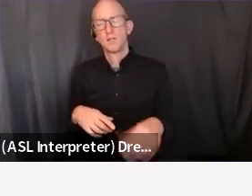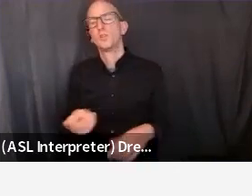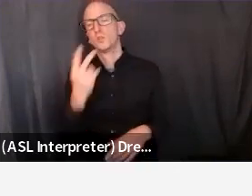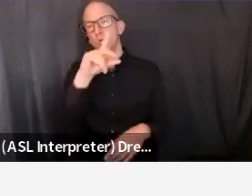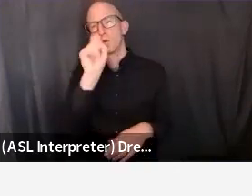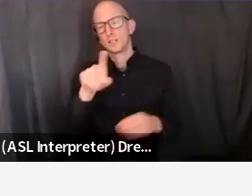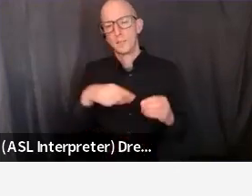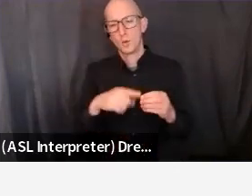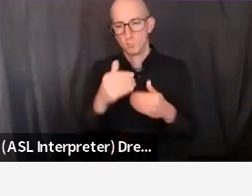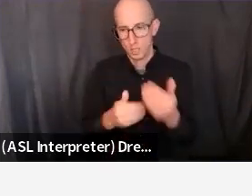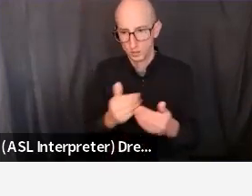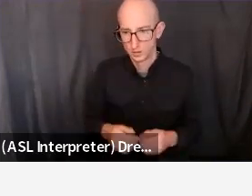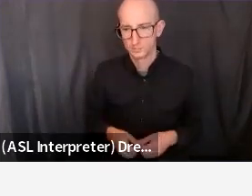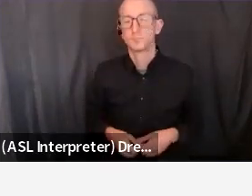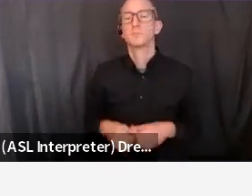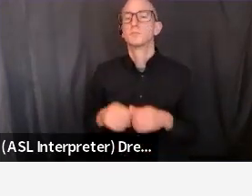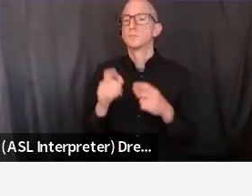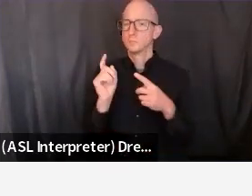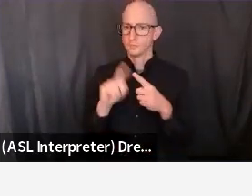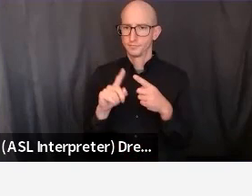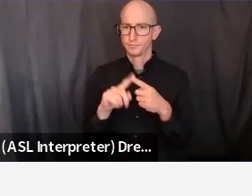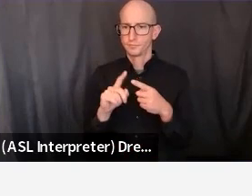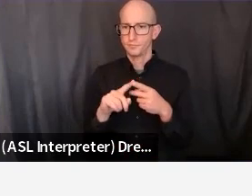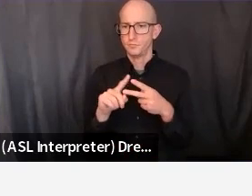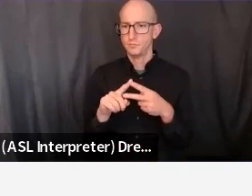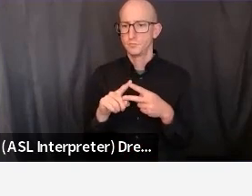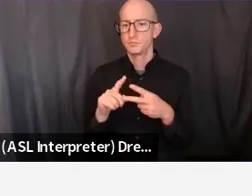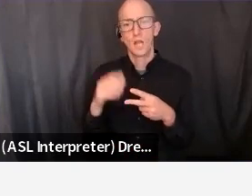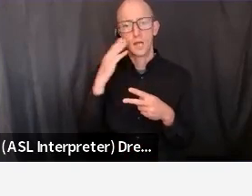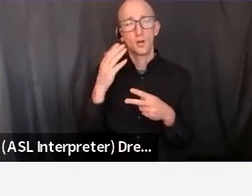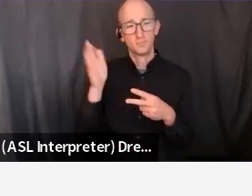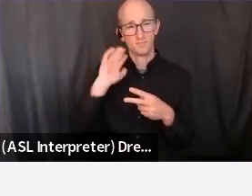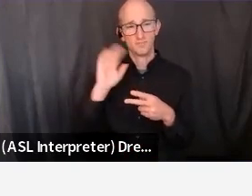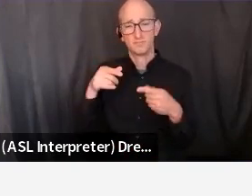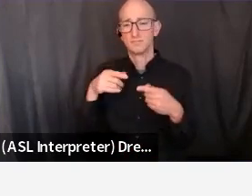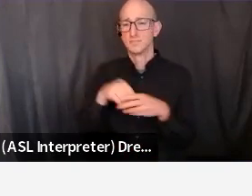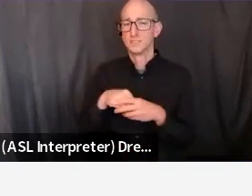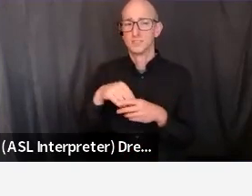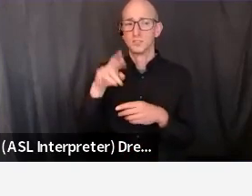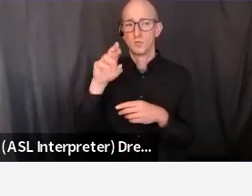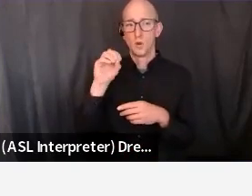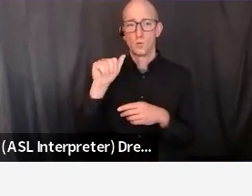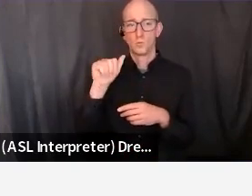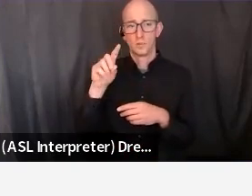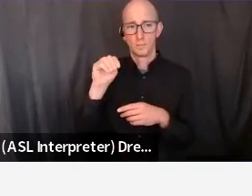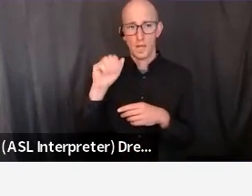number of provisions in the program guidance that will help us achieve some key policy objectives